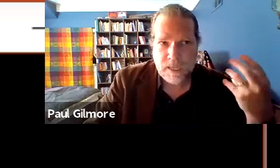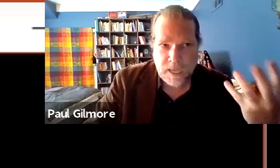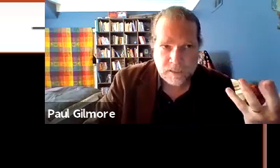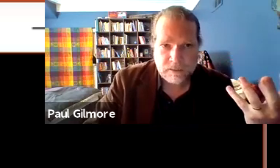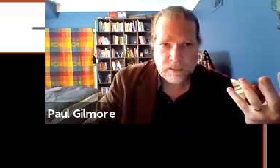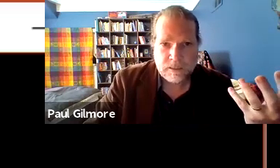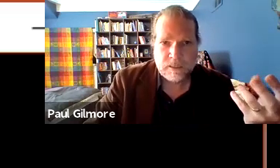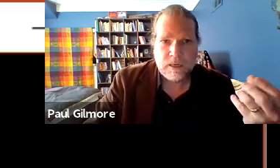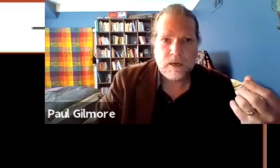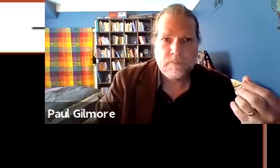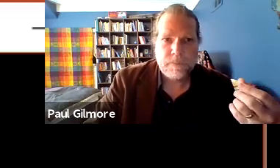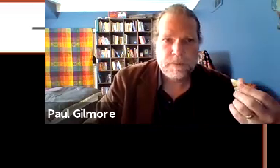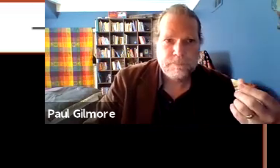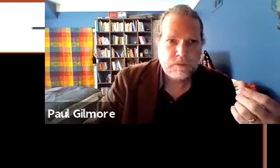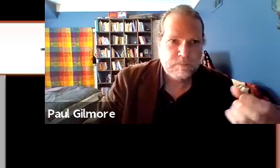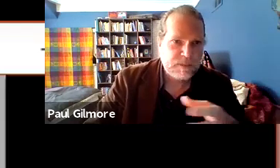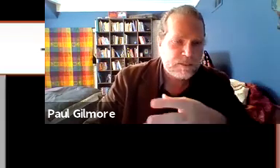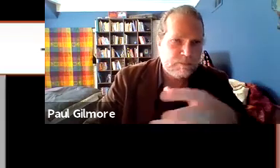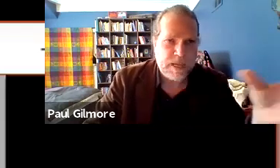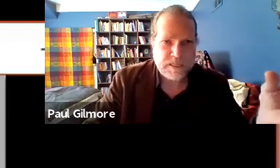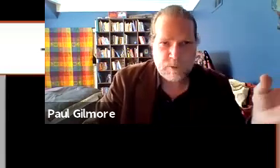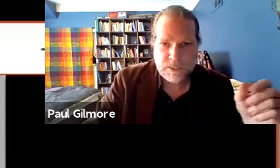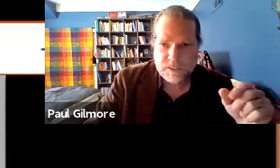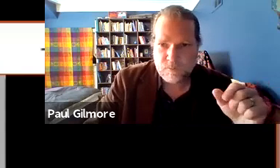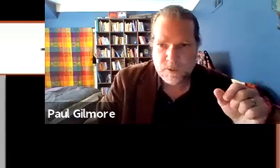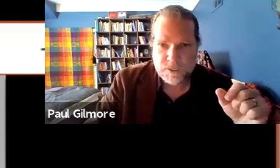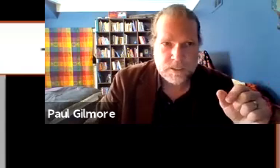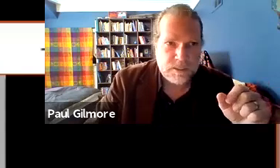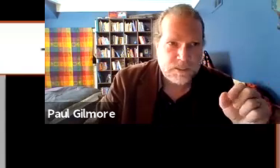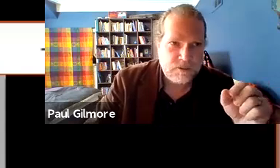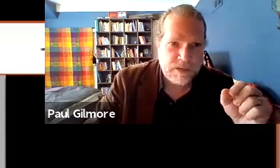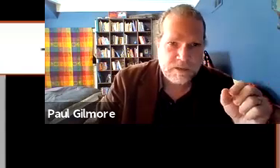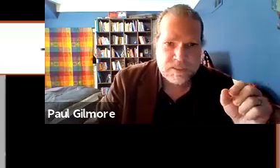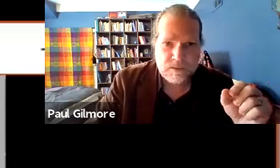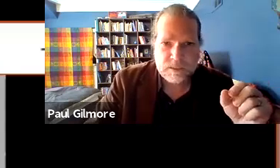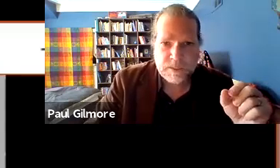anti Catholic. This is a mass protest in Washington, DC, you may have seen these